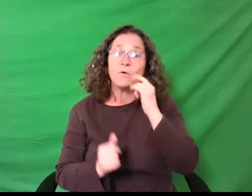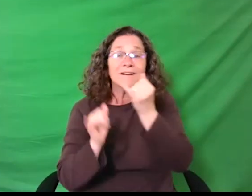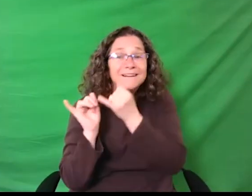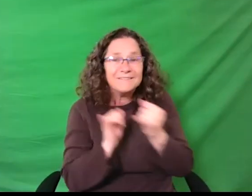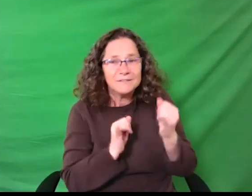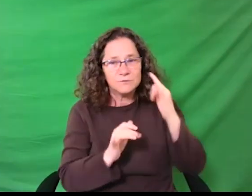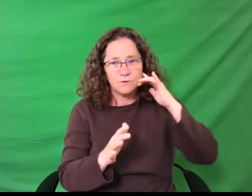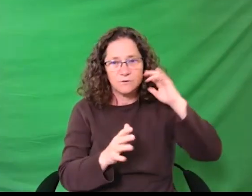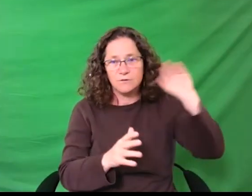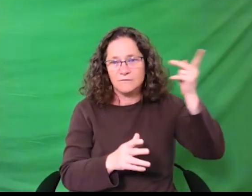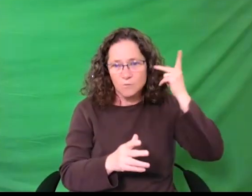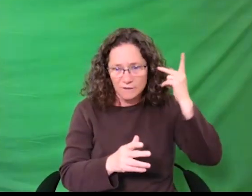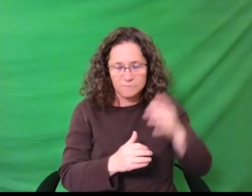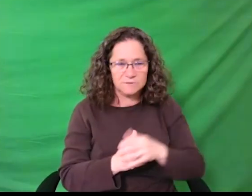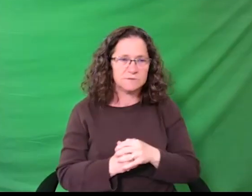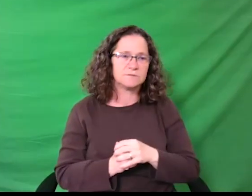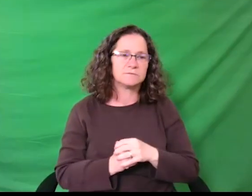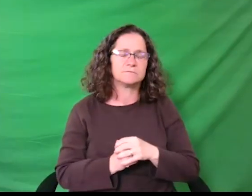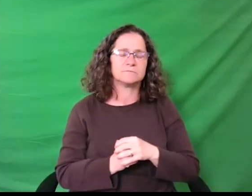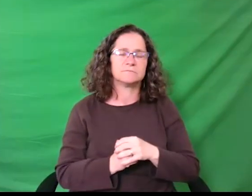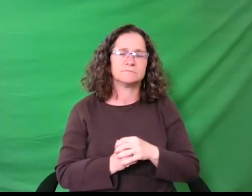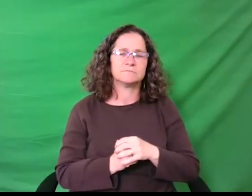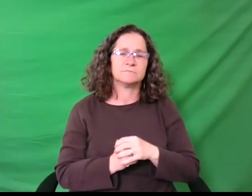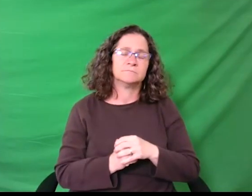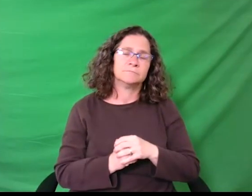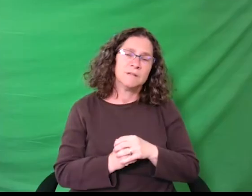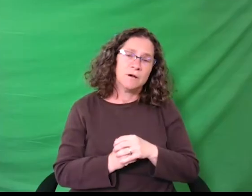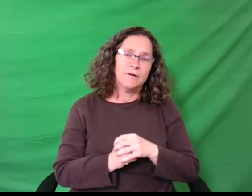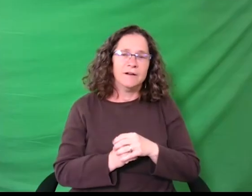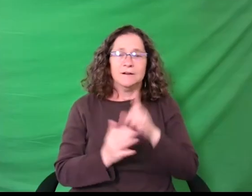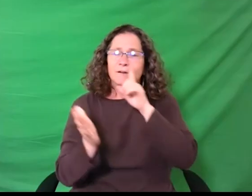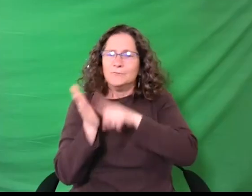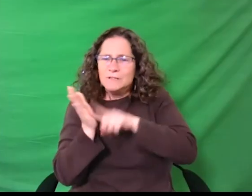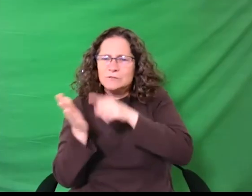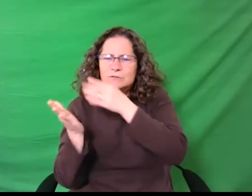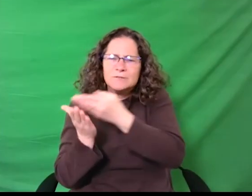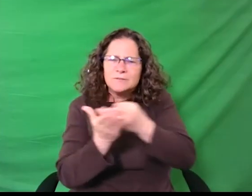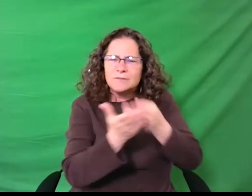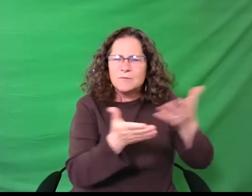So what is the evidence? So cued speech has been used successfully